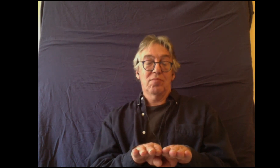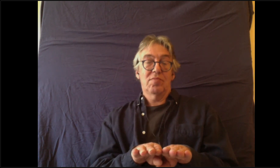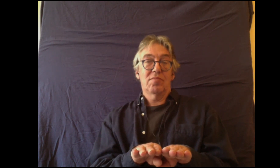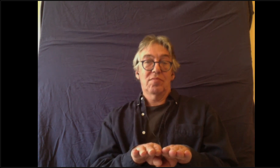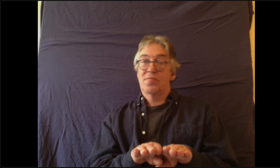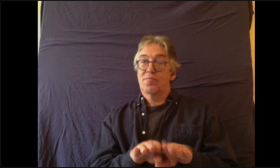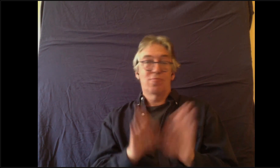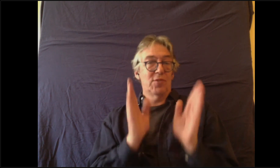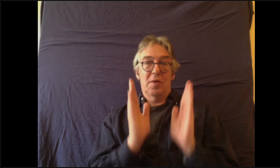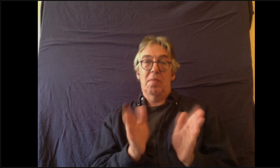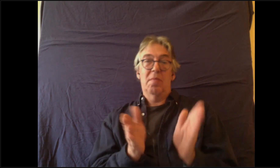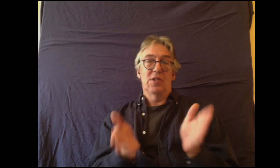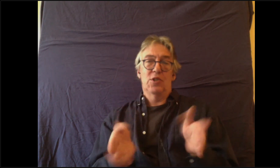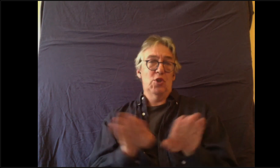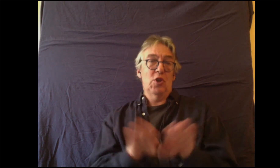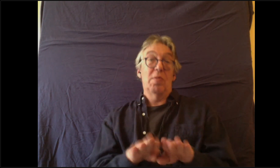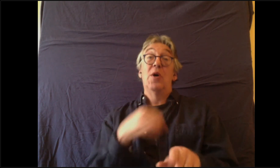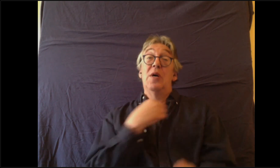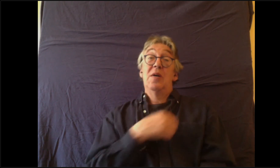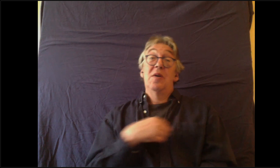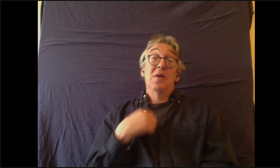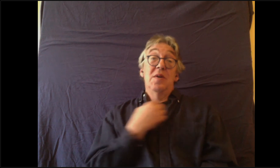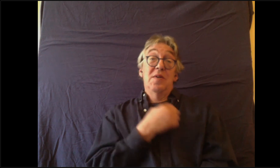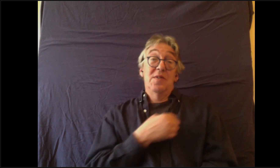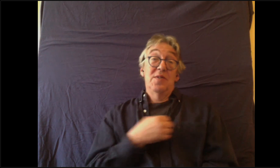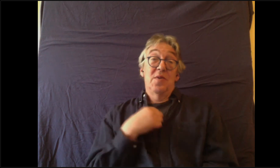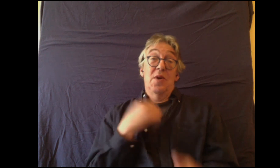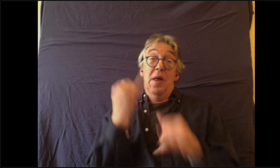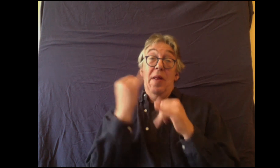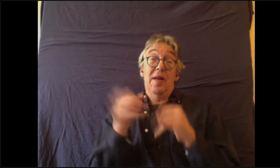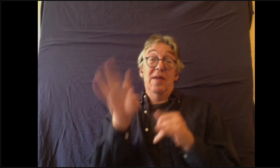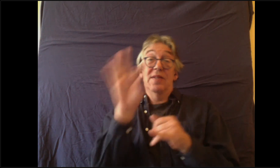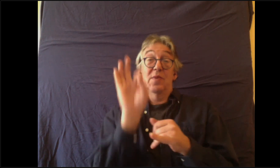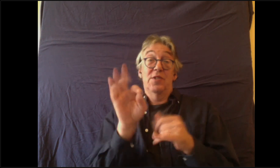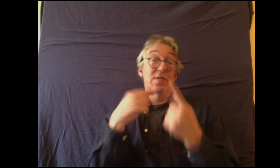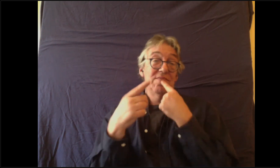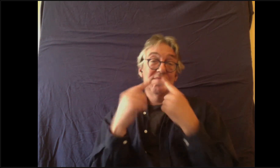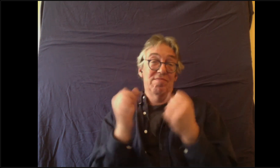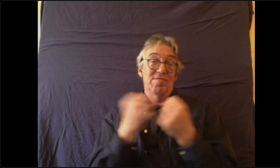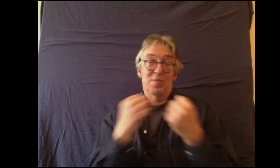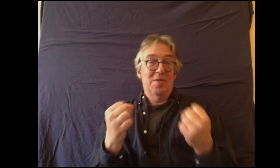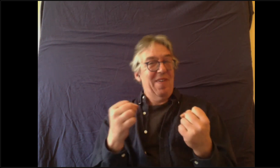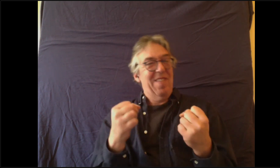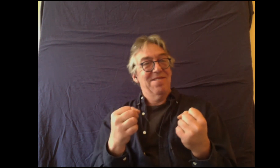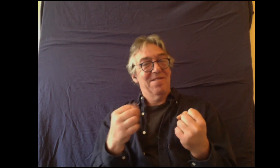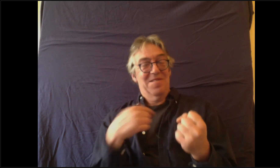I'm sorry I couldn't take that last question up. because I was very interested to hear the answer.